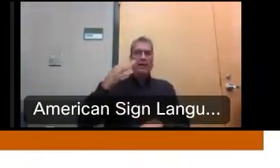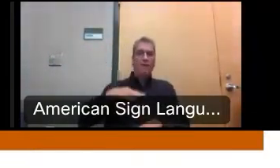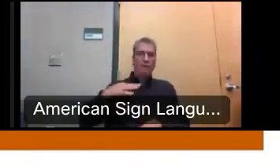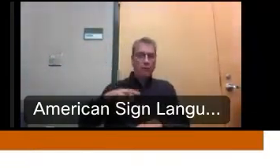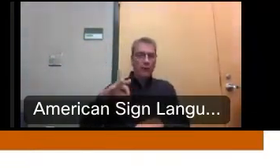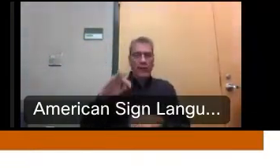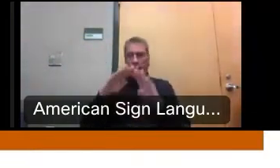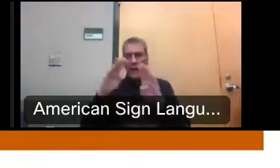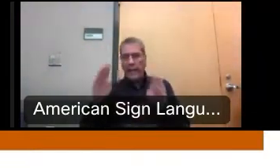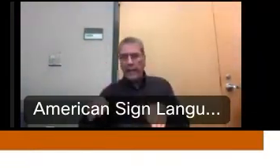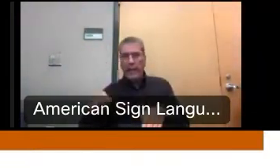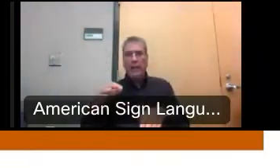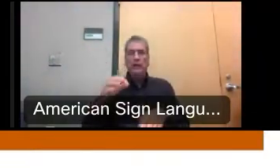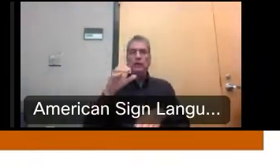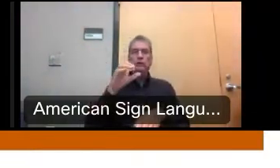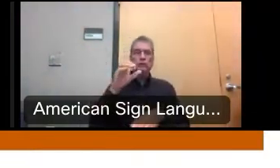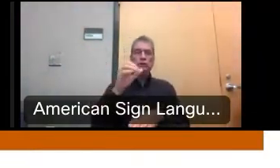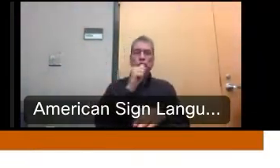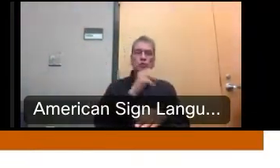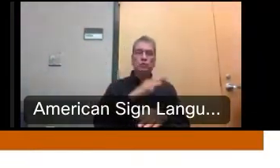putting all the places where this is going to be irrelevant thing to get out into the